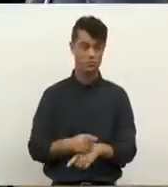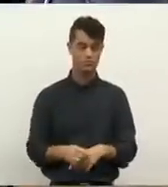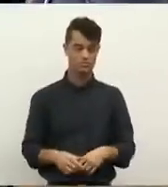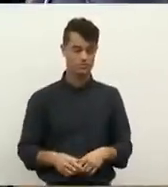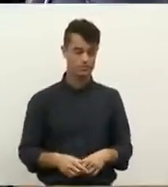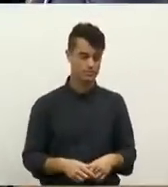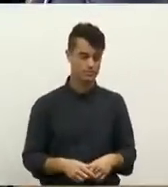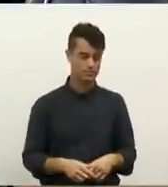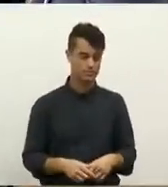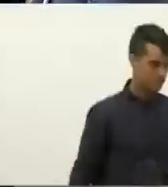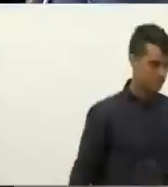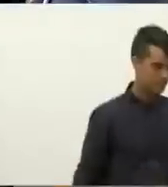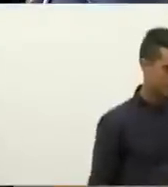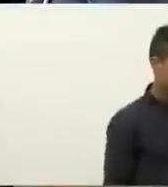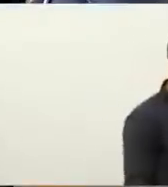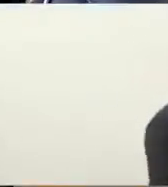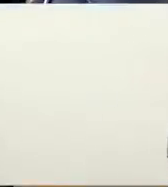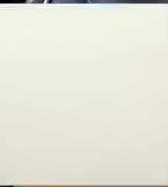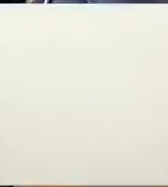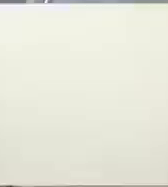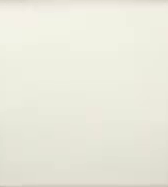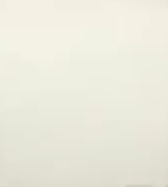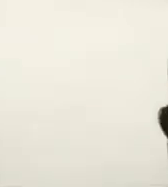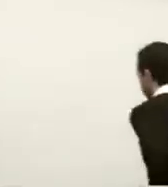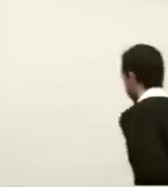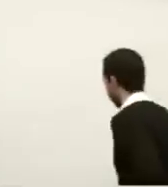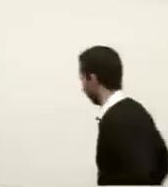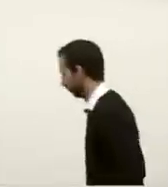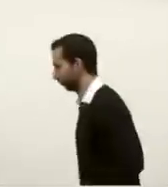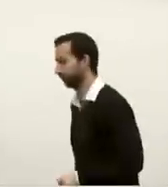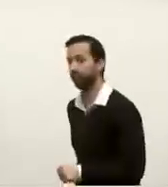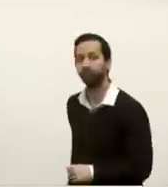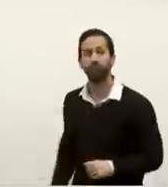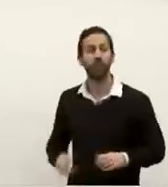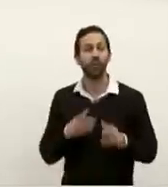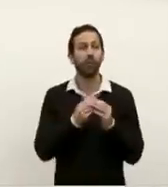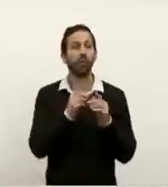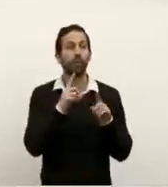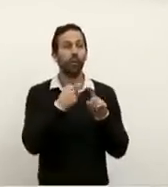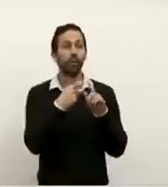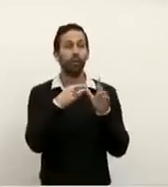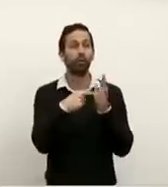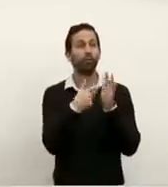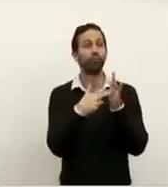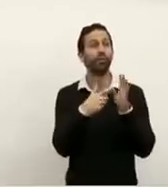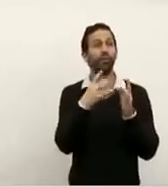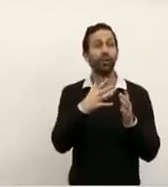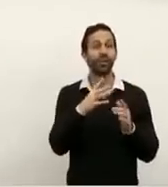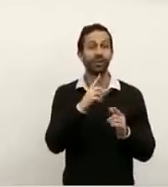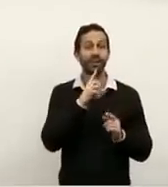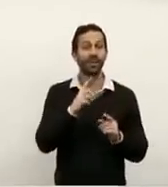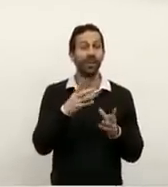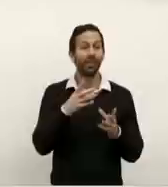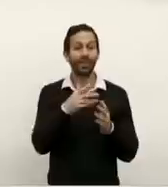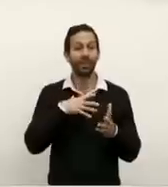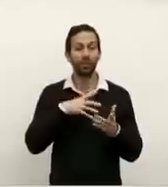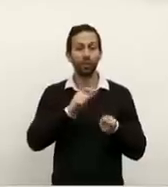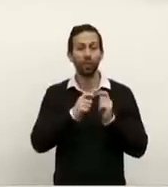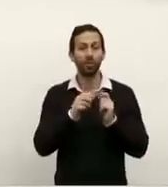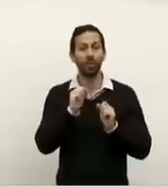I think given the things that Katrina's mentioned, if any of them required adjustments on the more complex things and other points